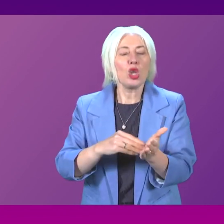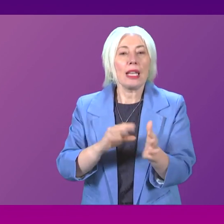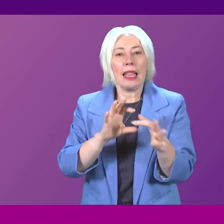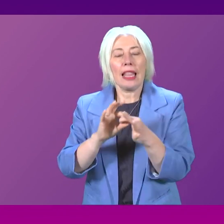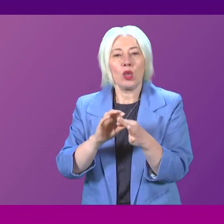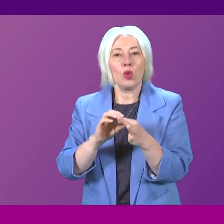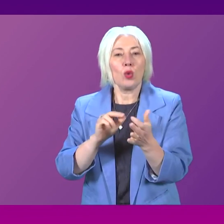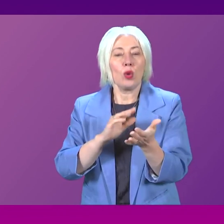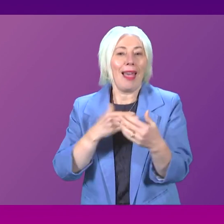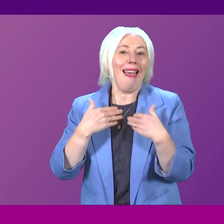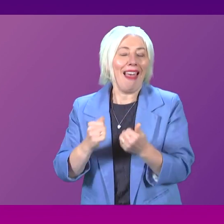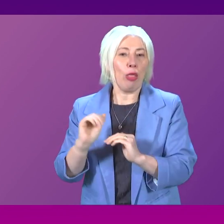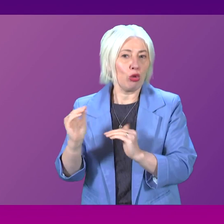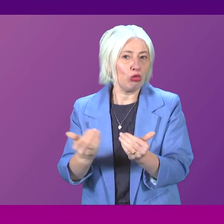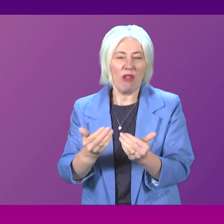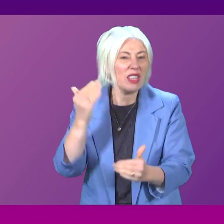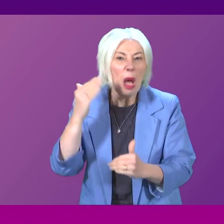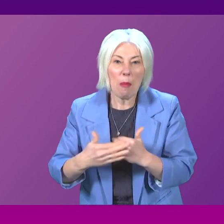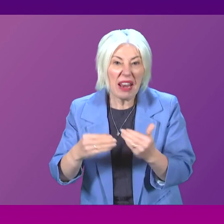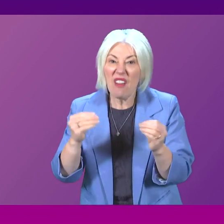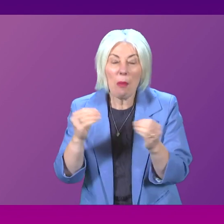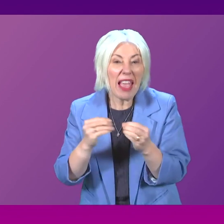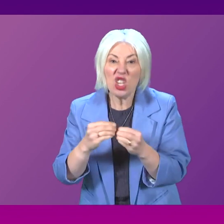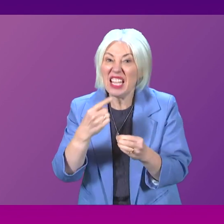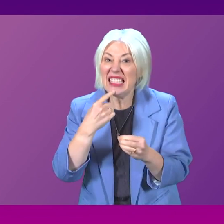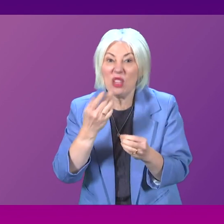that did not even mention the fact that we have been living through a global pandemic.